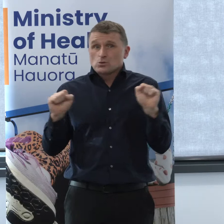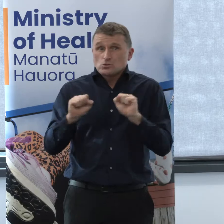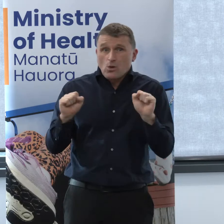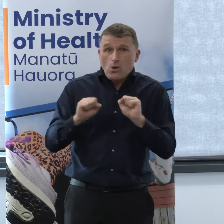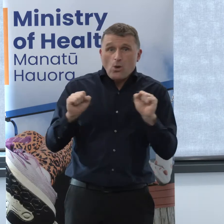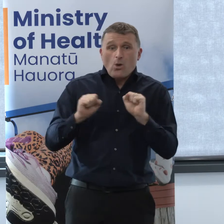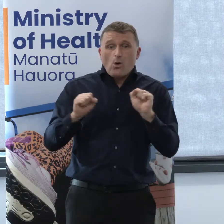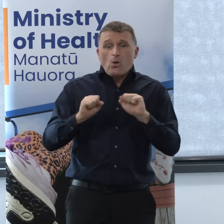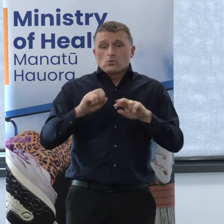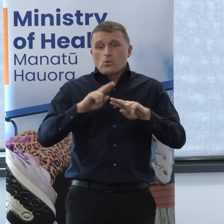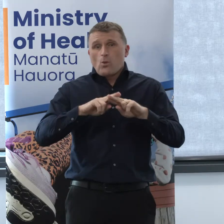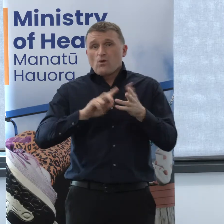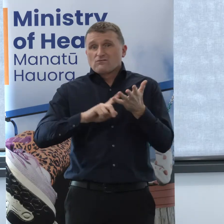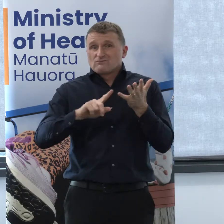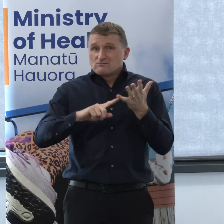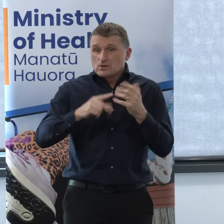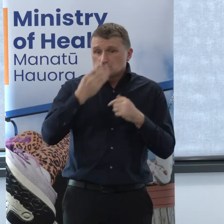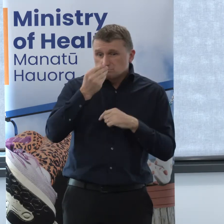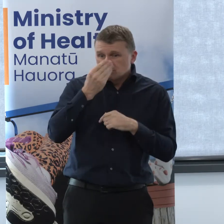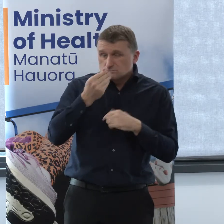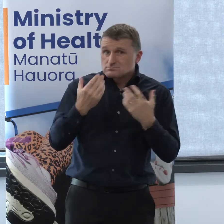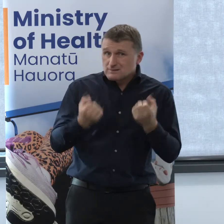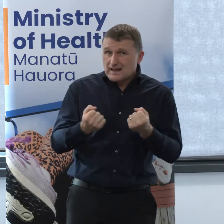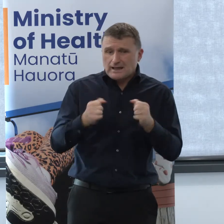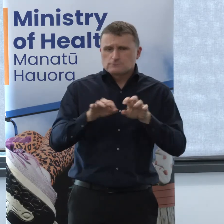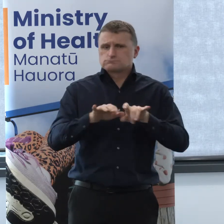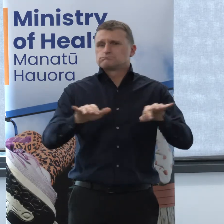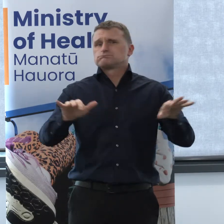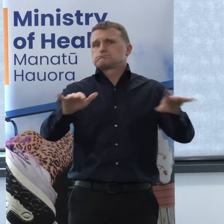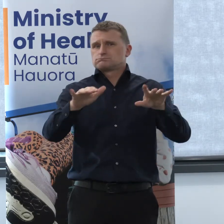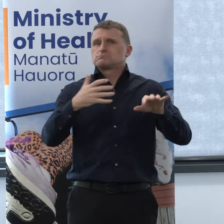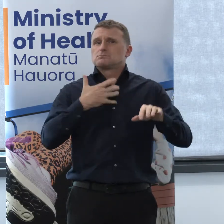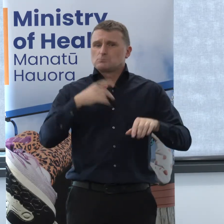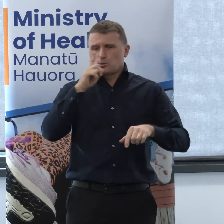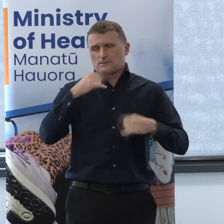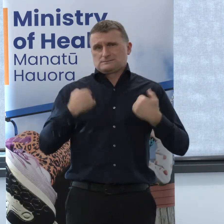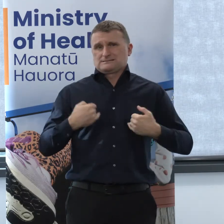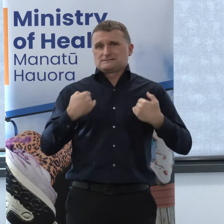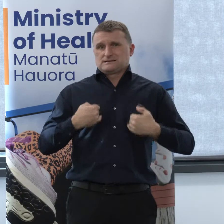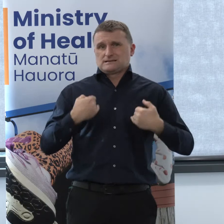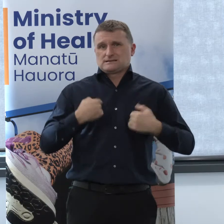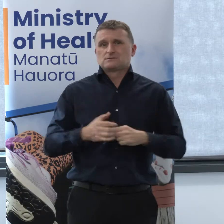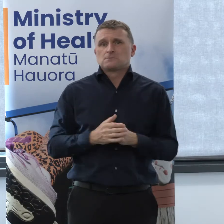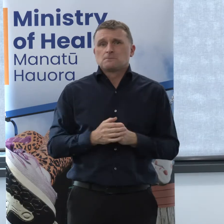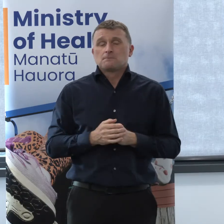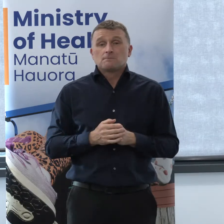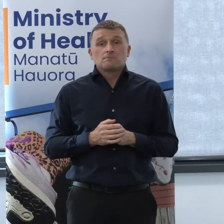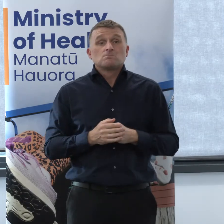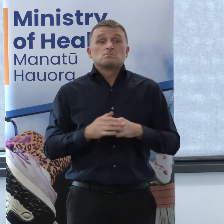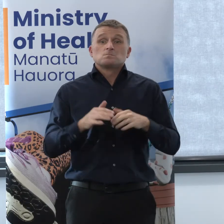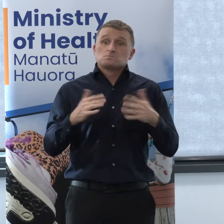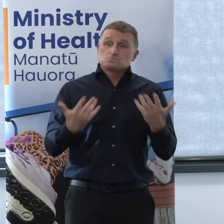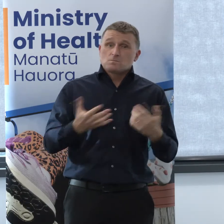seeing increased pressure across the whole system, and this may get worse as the impact of colds and flu starts to be felt across the system.